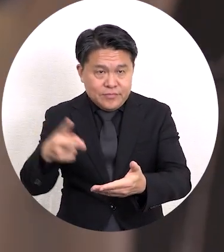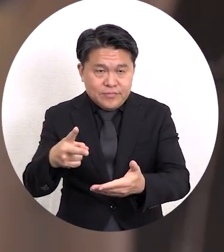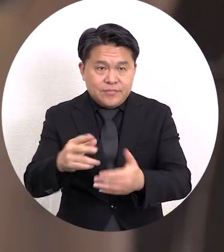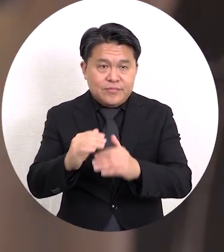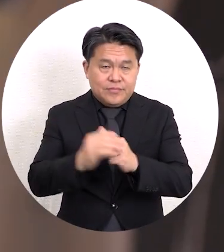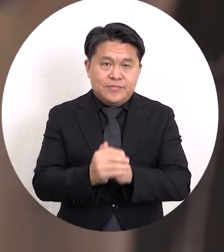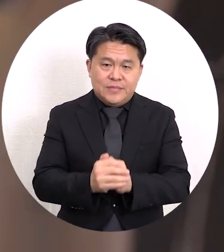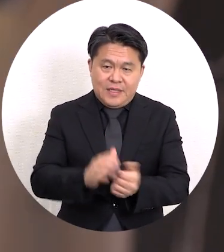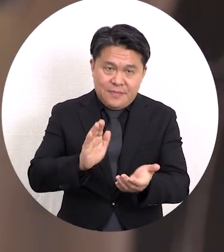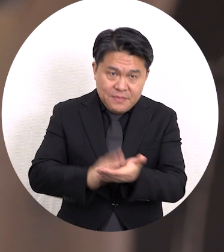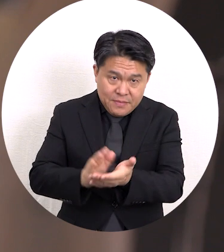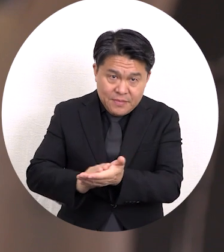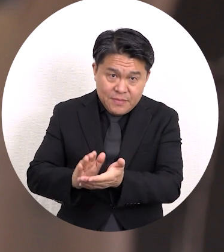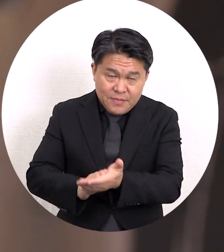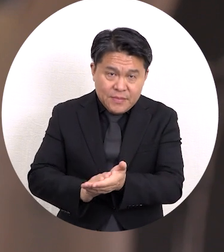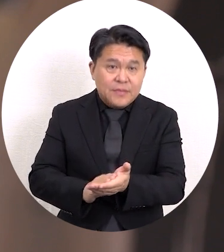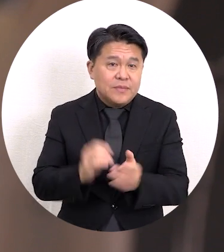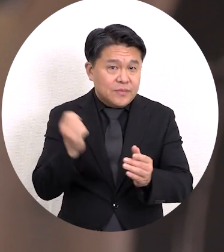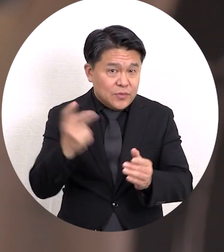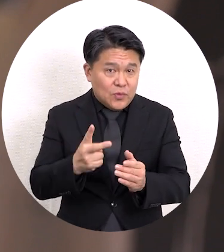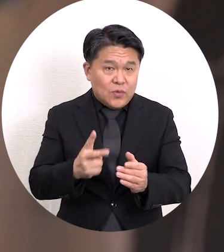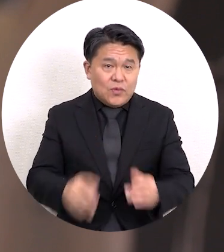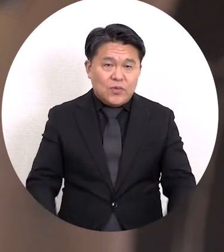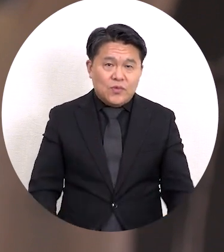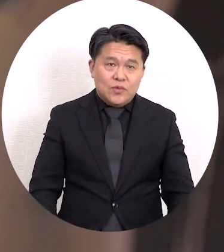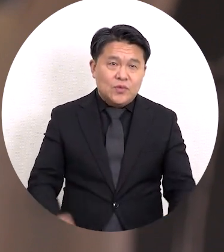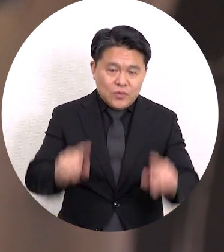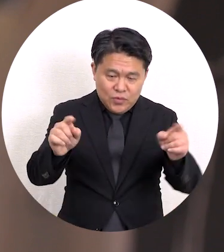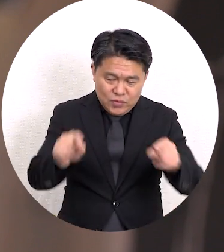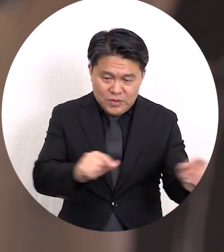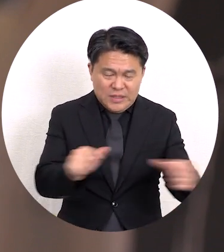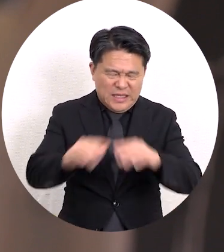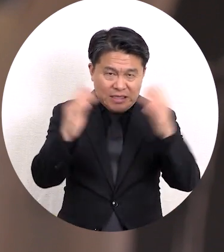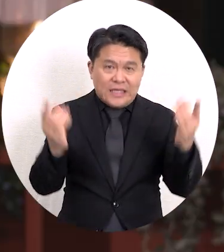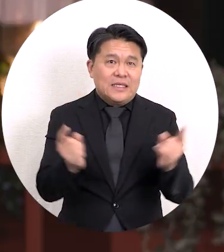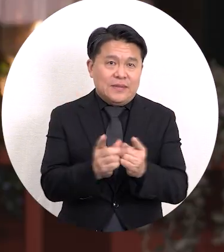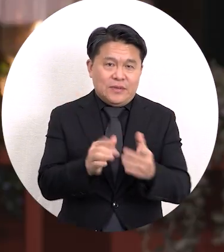He also meticulously determined the rhythms, the beat structures, and even the arrangement of the music.